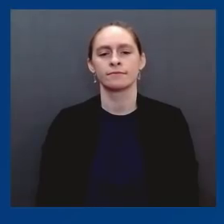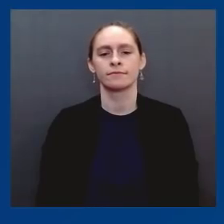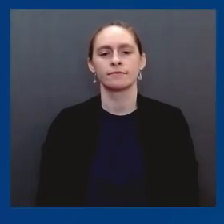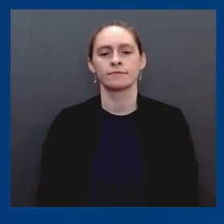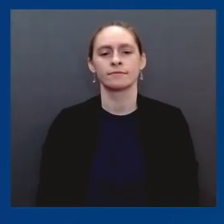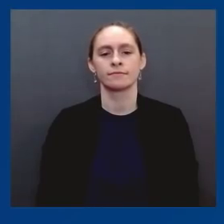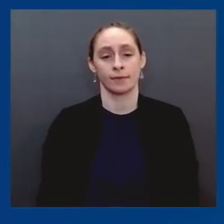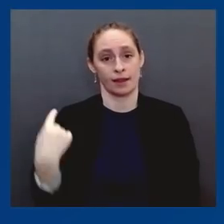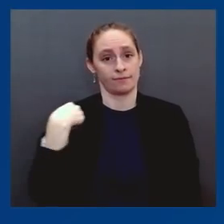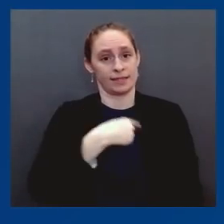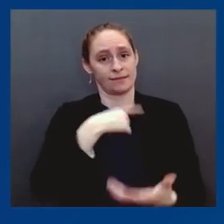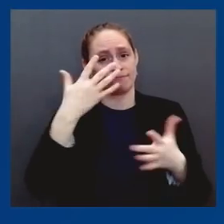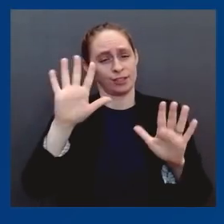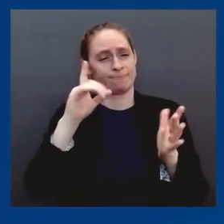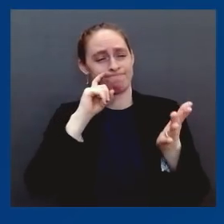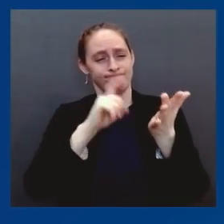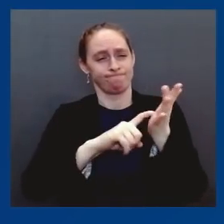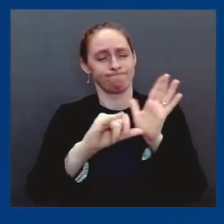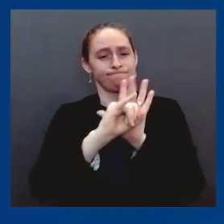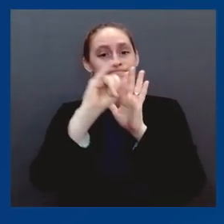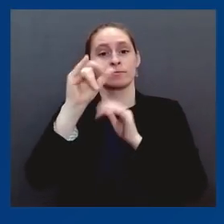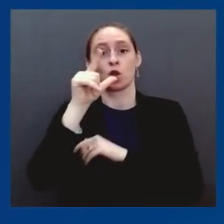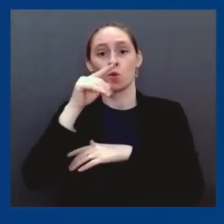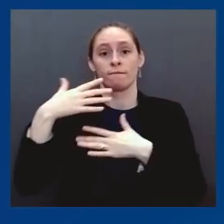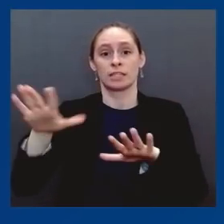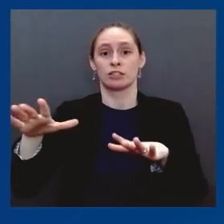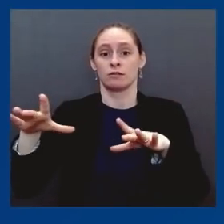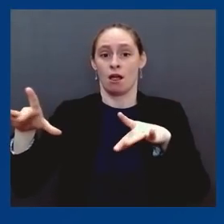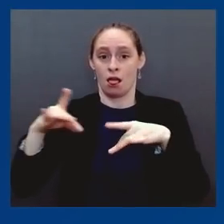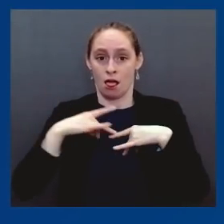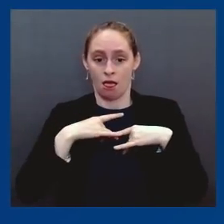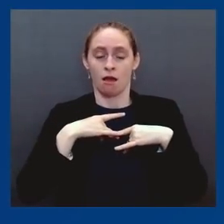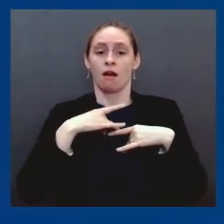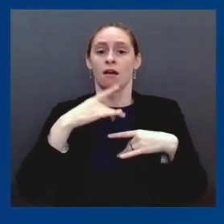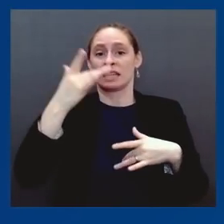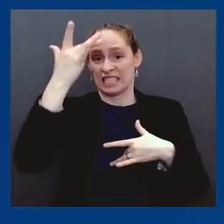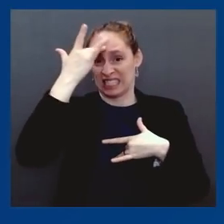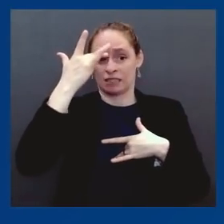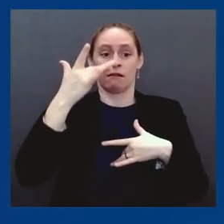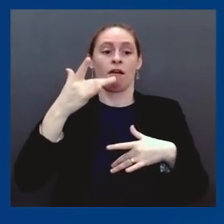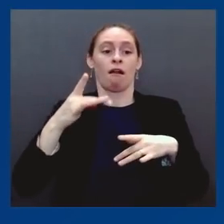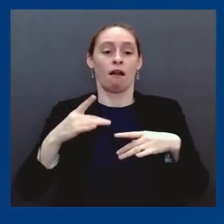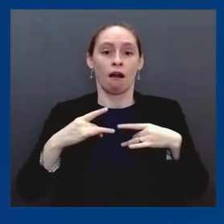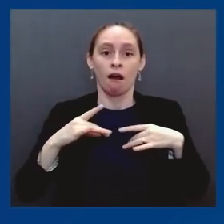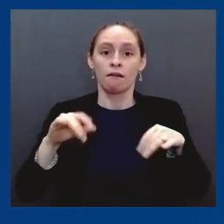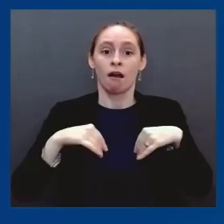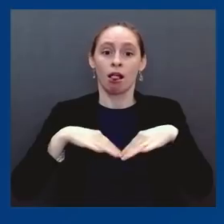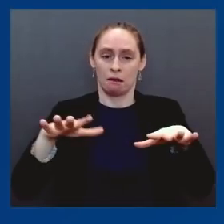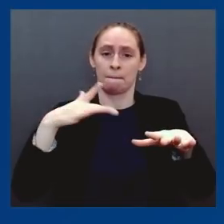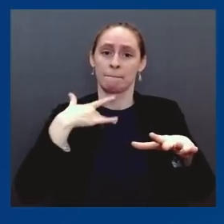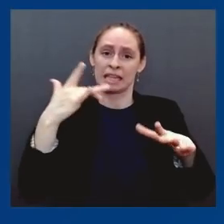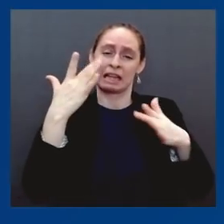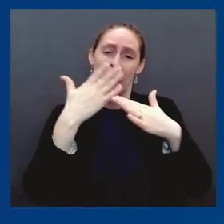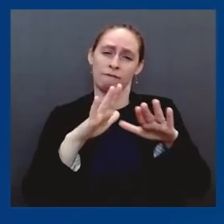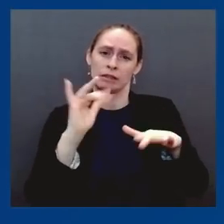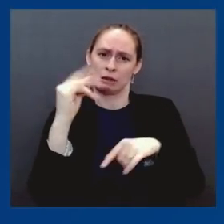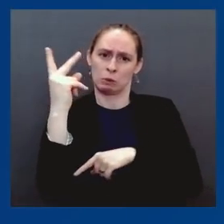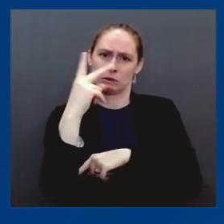the risk of ongoing transmission substantially decreases. Let me make clear that we are standing on the shoulders